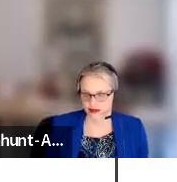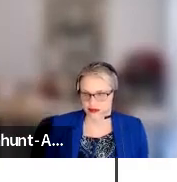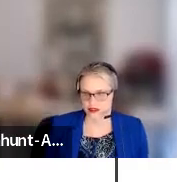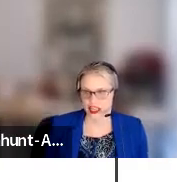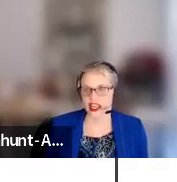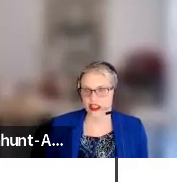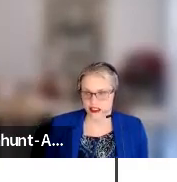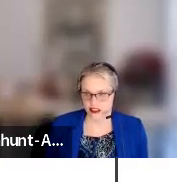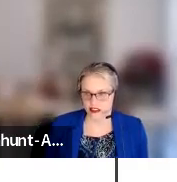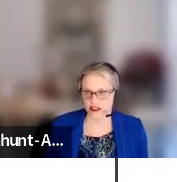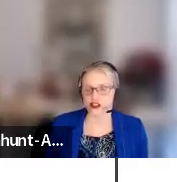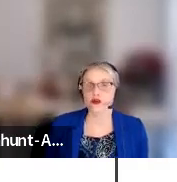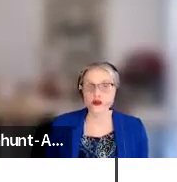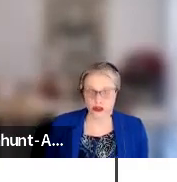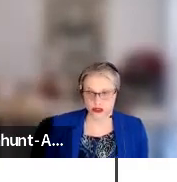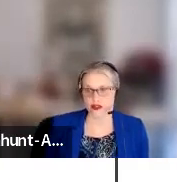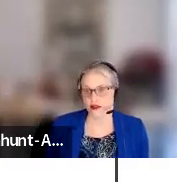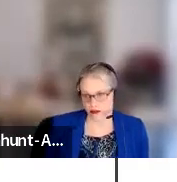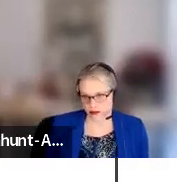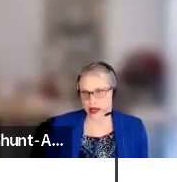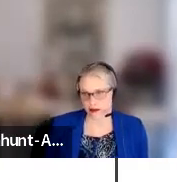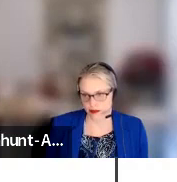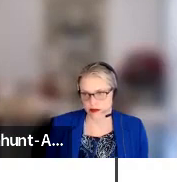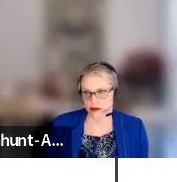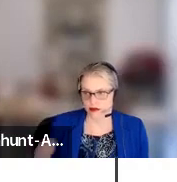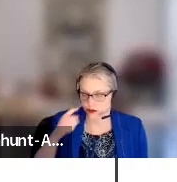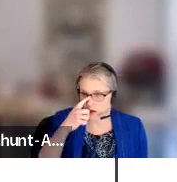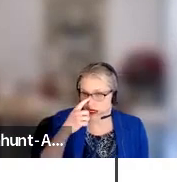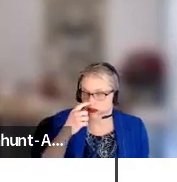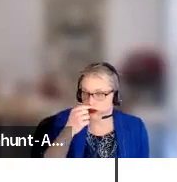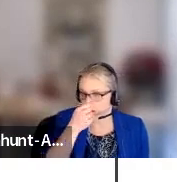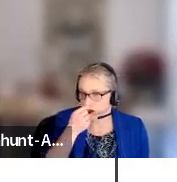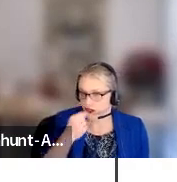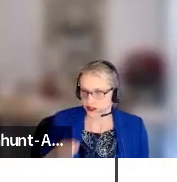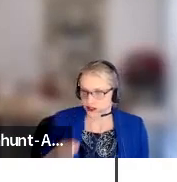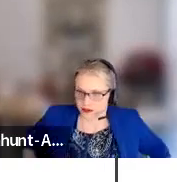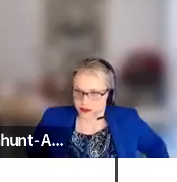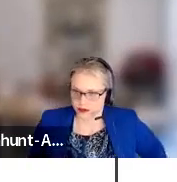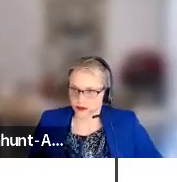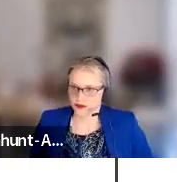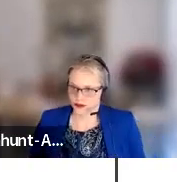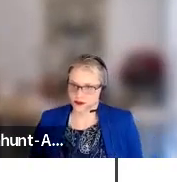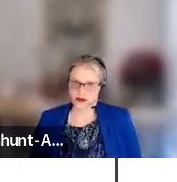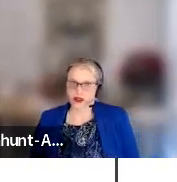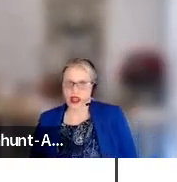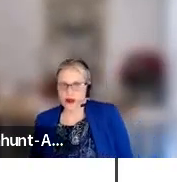Fighting. Gang. Physical abuse, yep. Risky behavior.